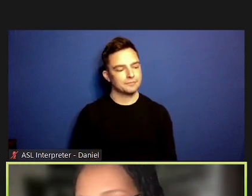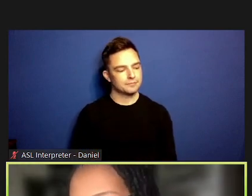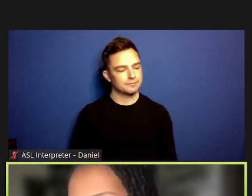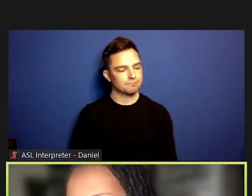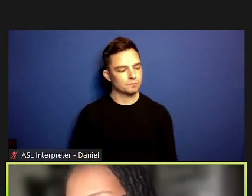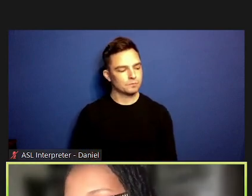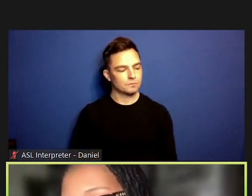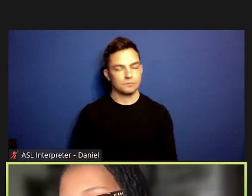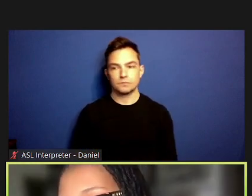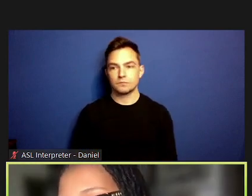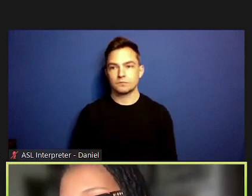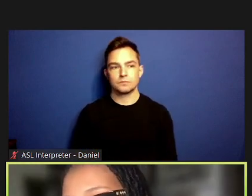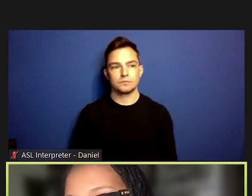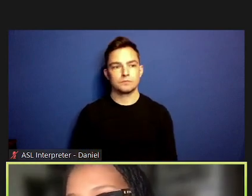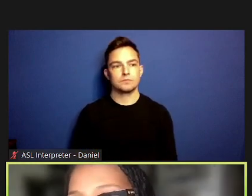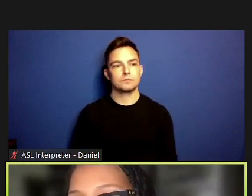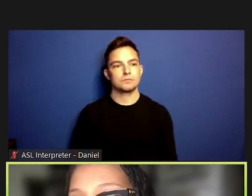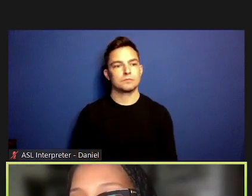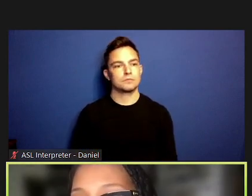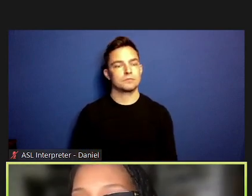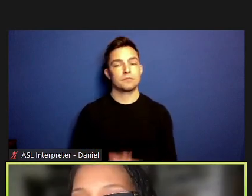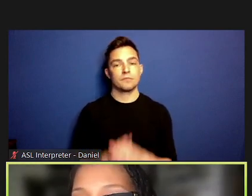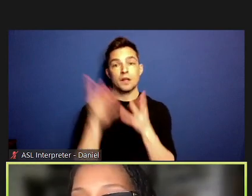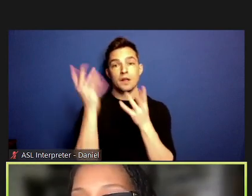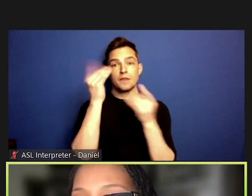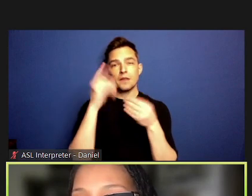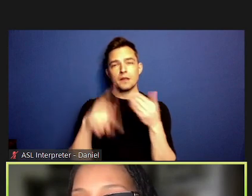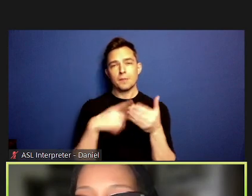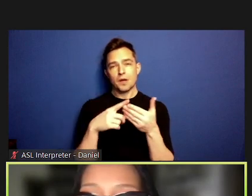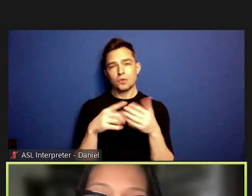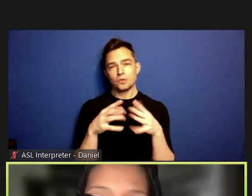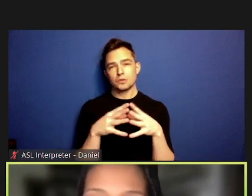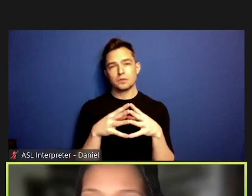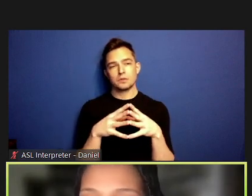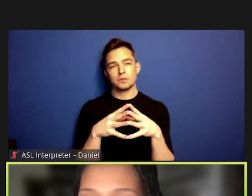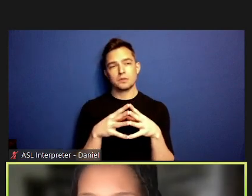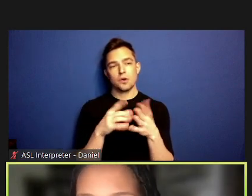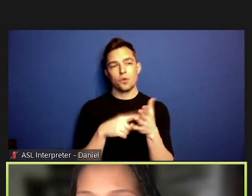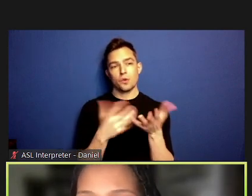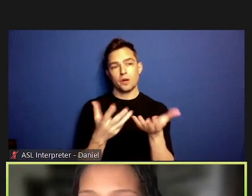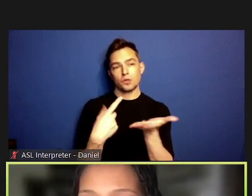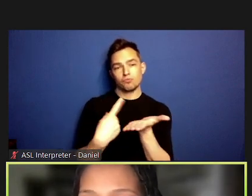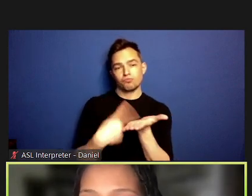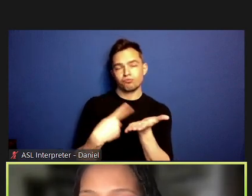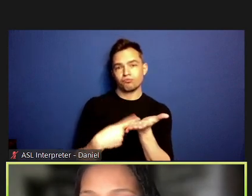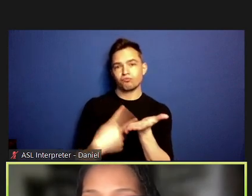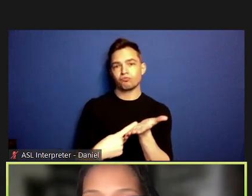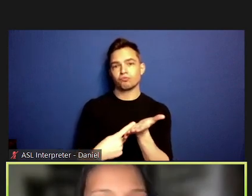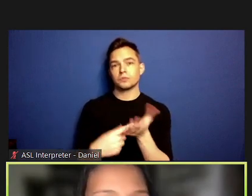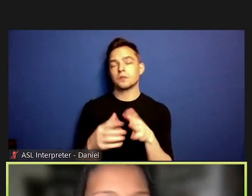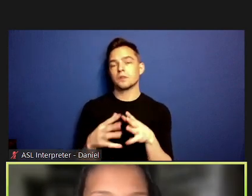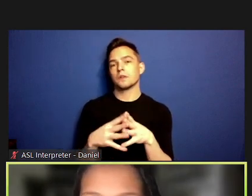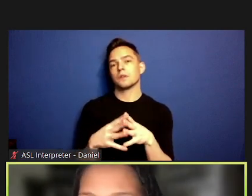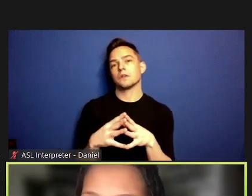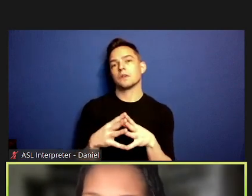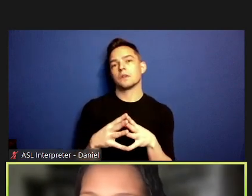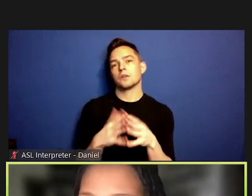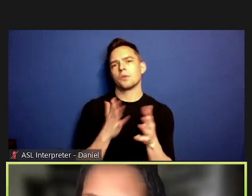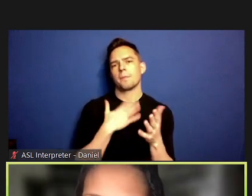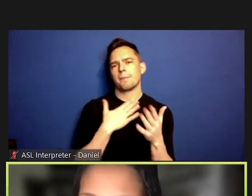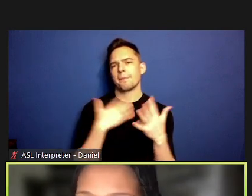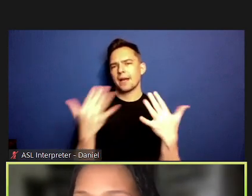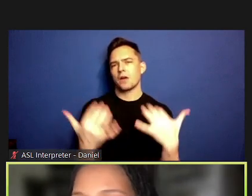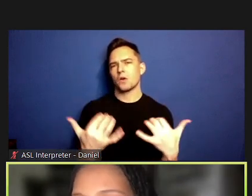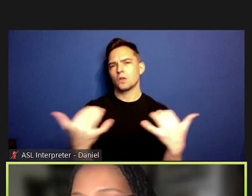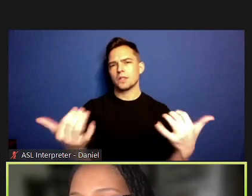So in thinking about what I wanted to talk to my audience today, everyone today, you